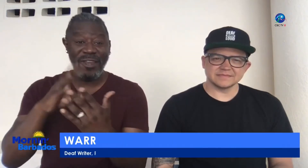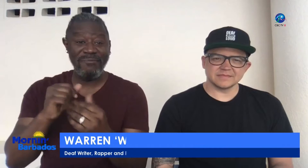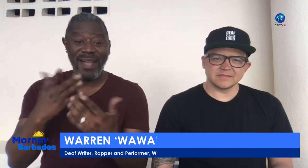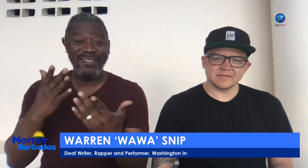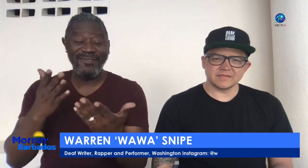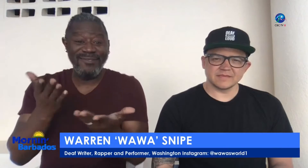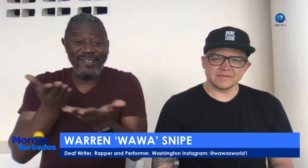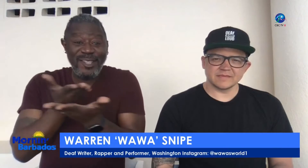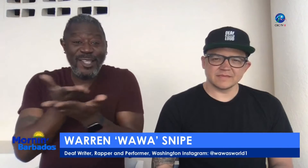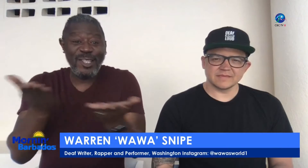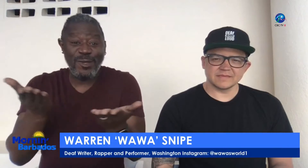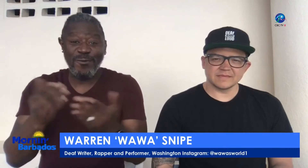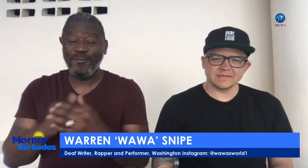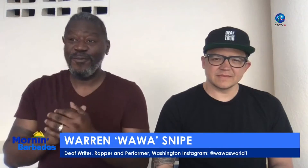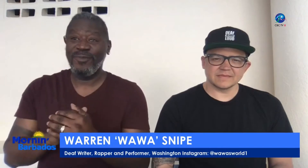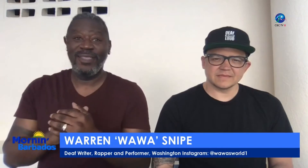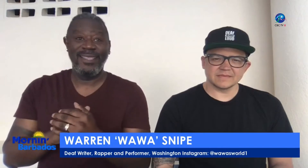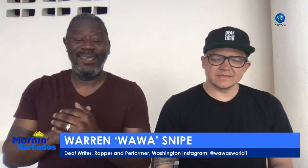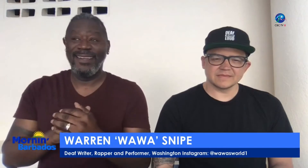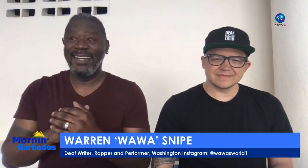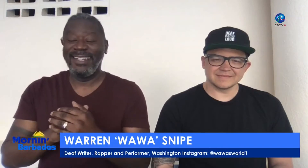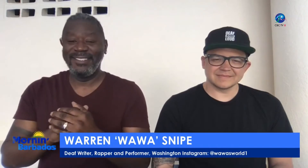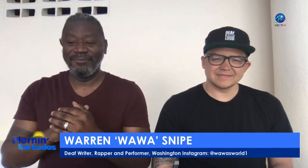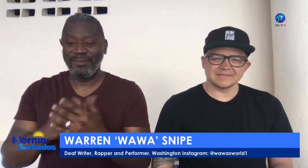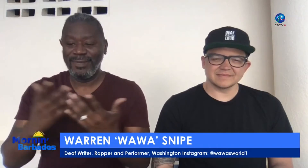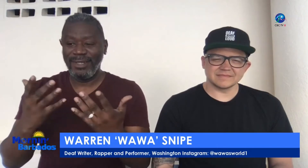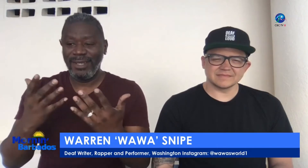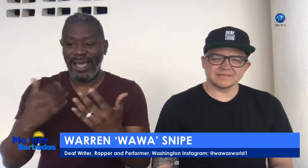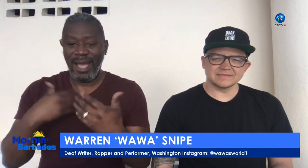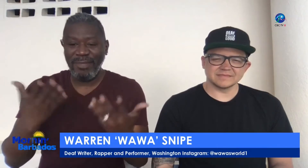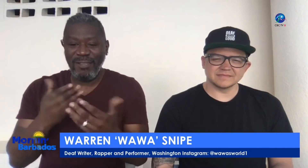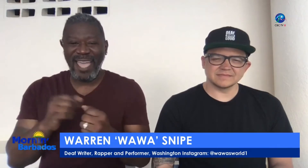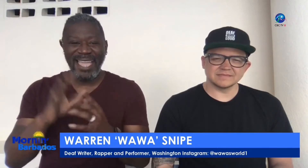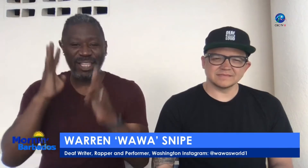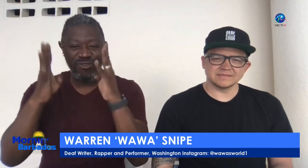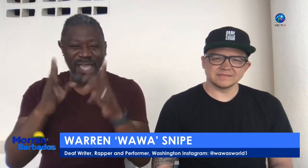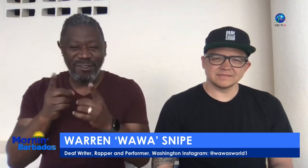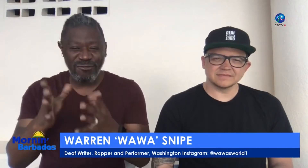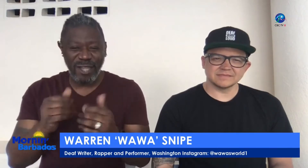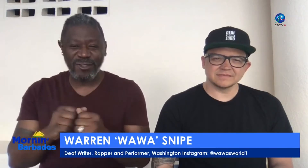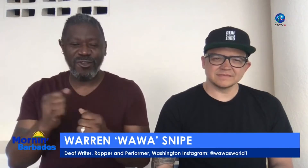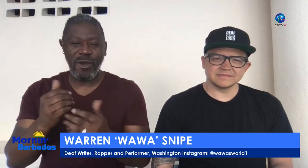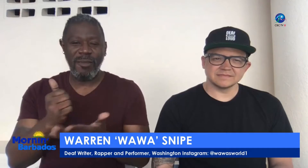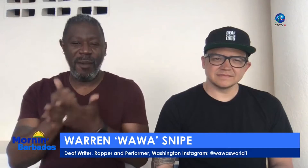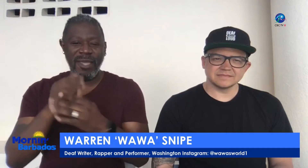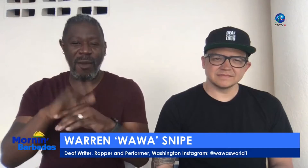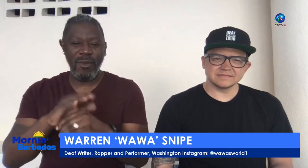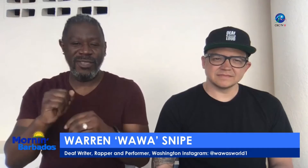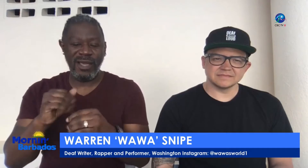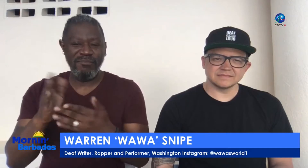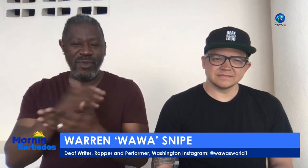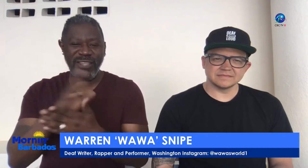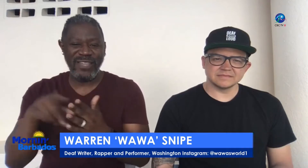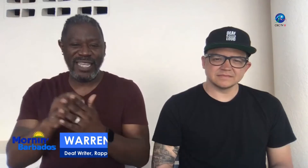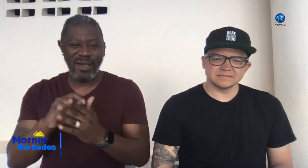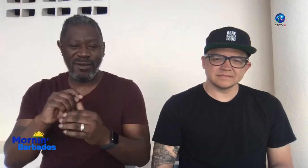learning about you uh i'm here at the creative director so i'm helping out with um music video